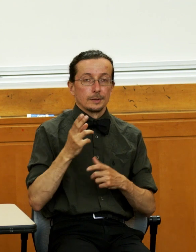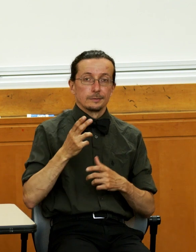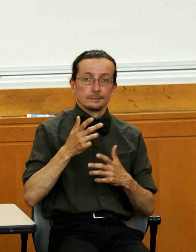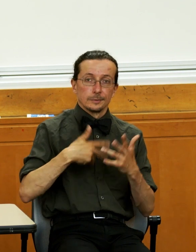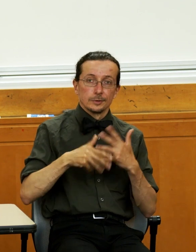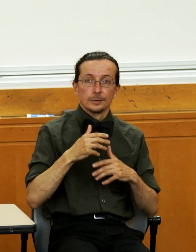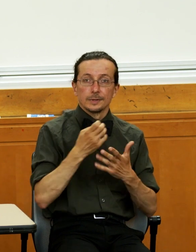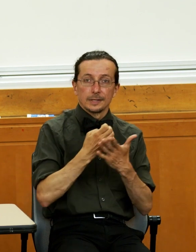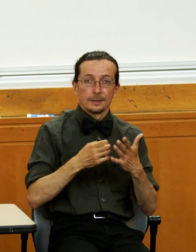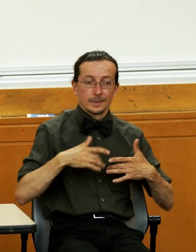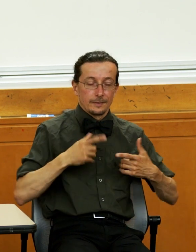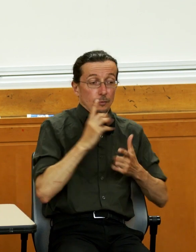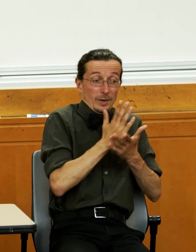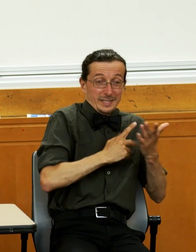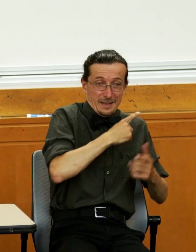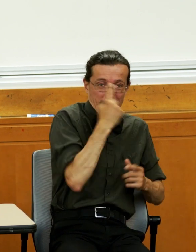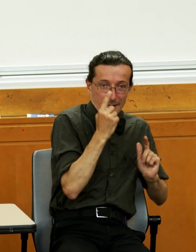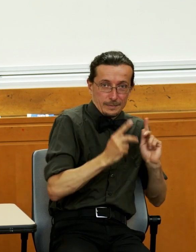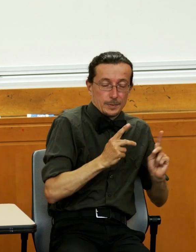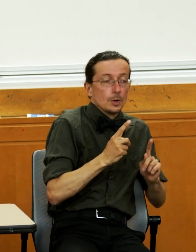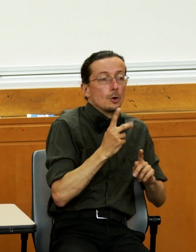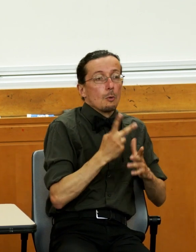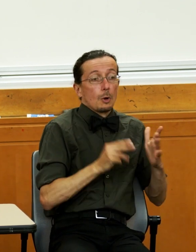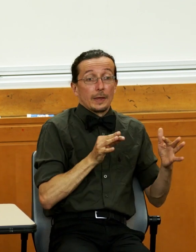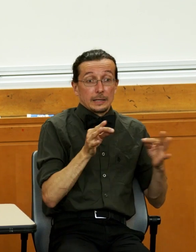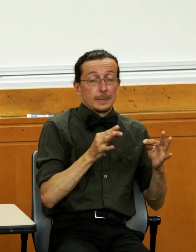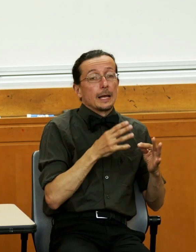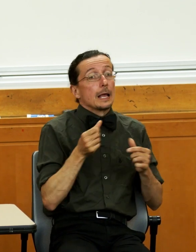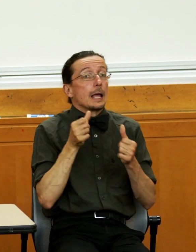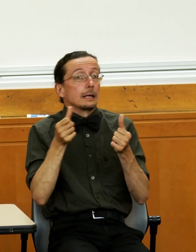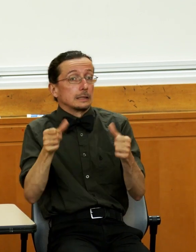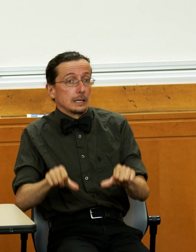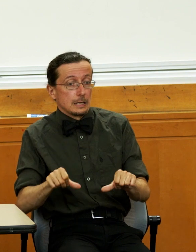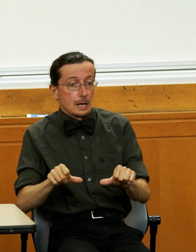some black people to both explain and deny the overall collective progress of black people.